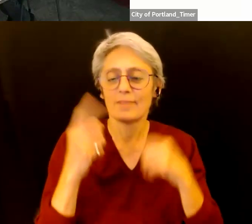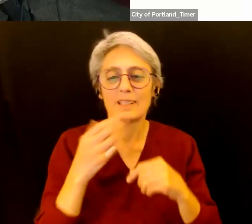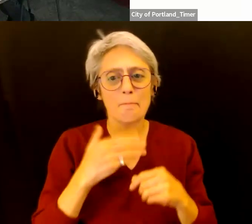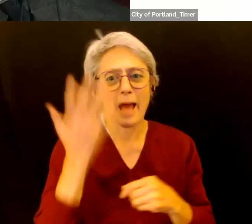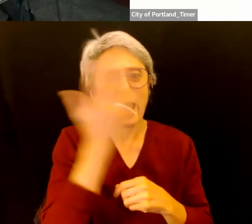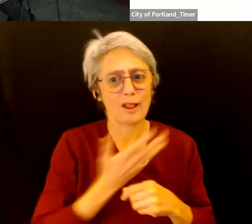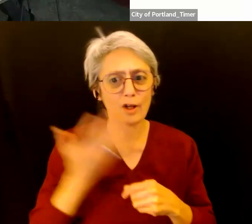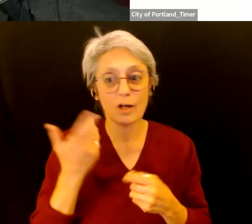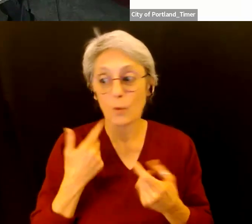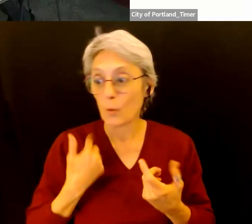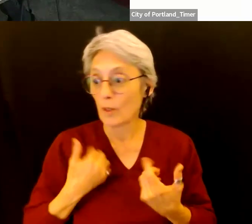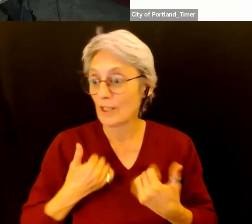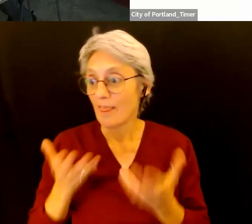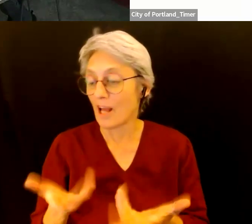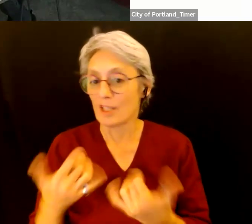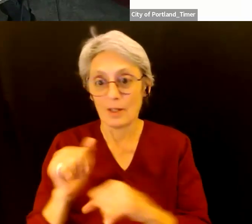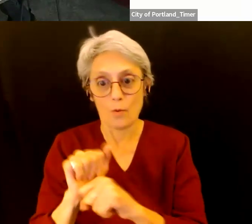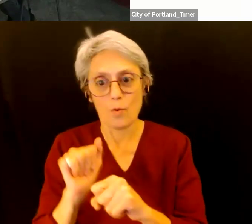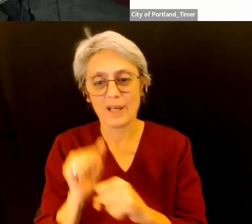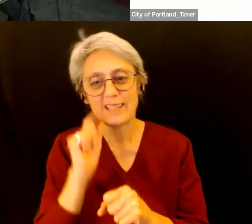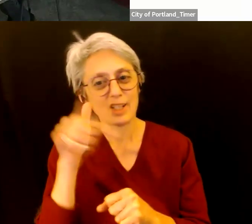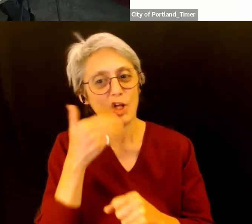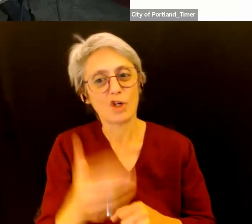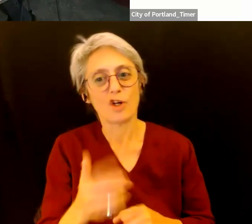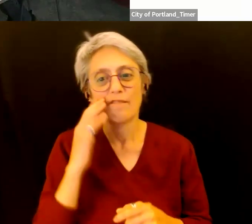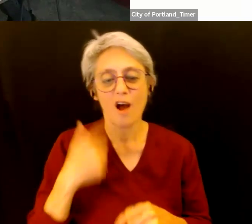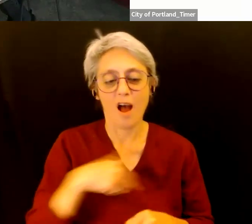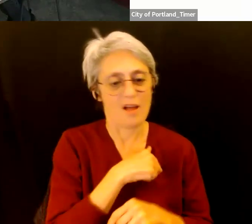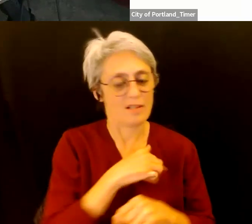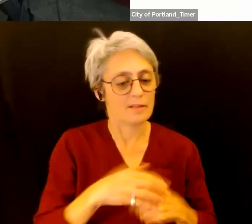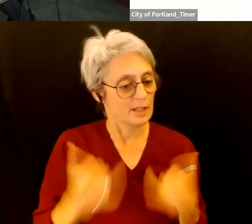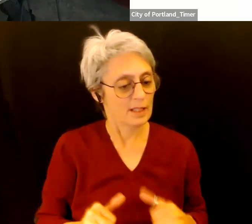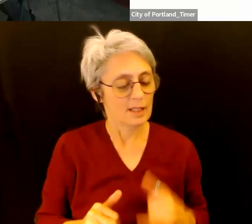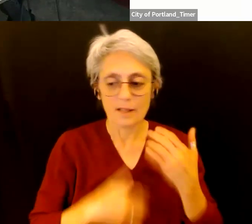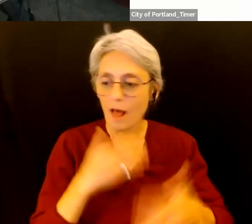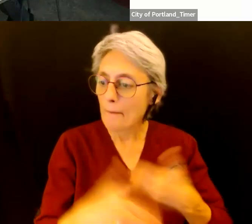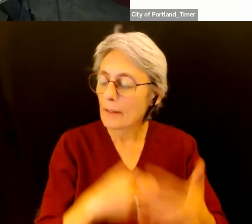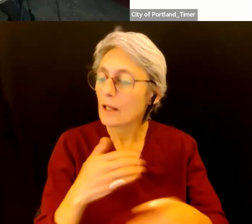So, um. This is still unfolding. It's not looking like it's getting a lot better.